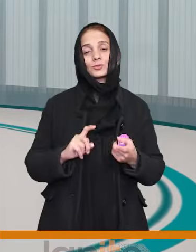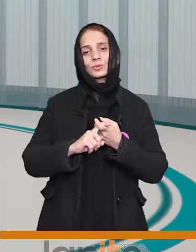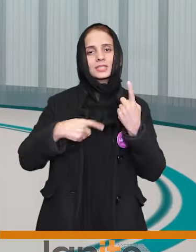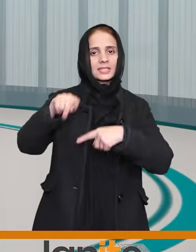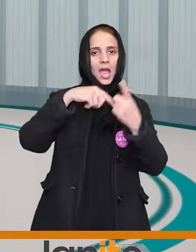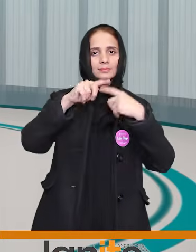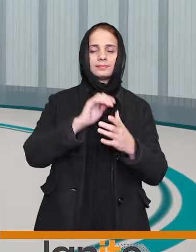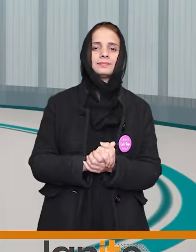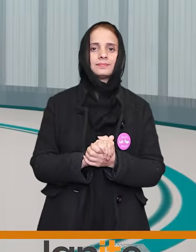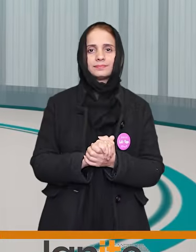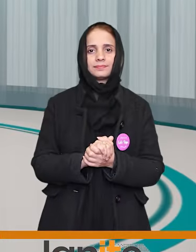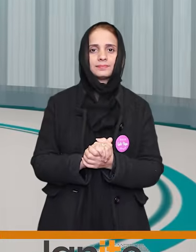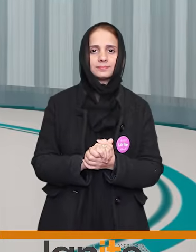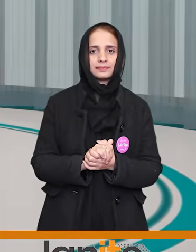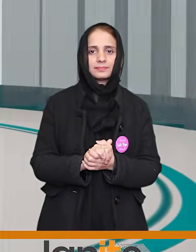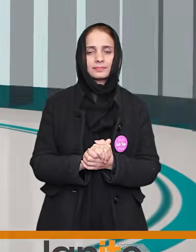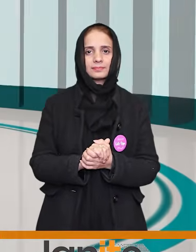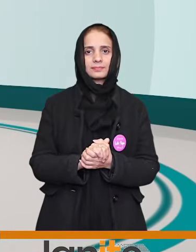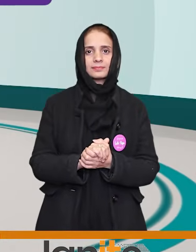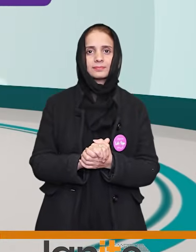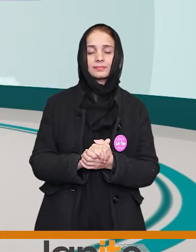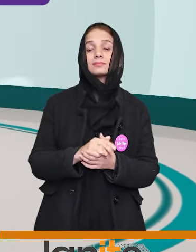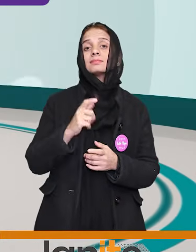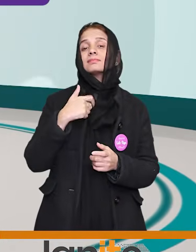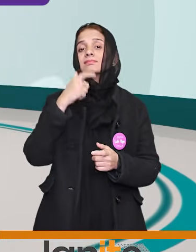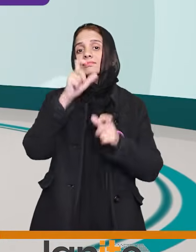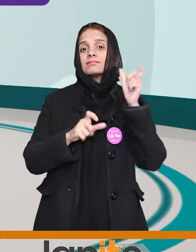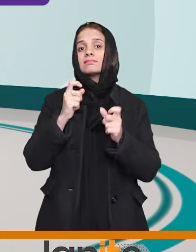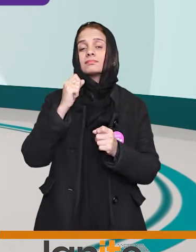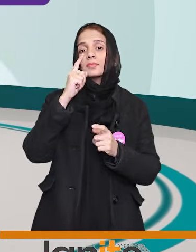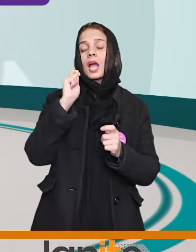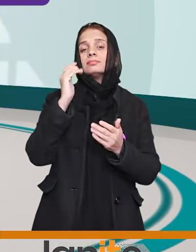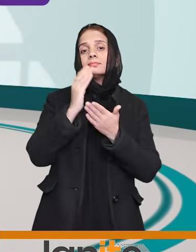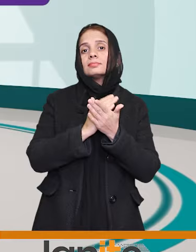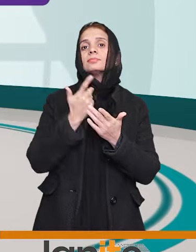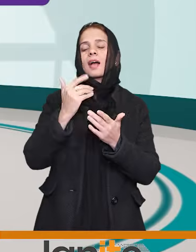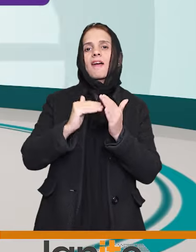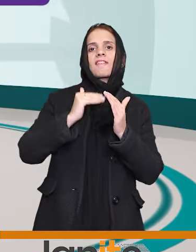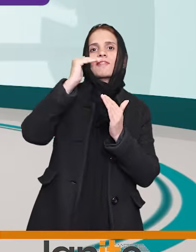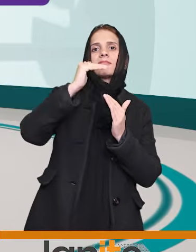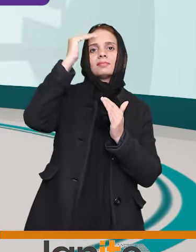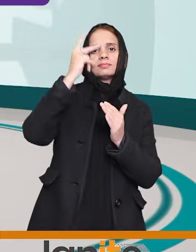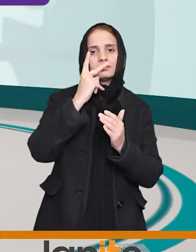Friends! Professionalism is the only thing which sets tone for your success.